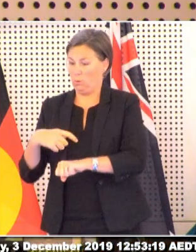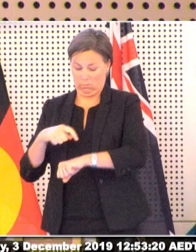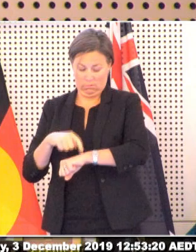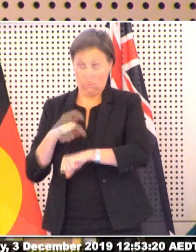1.00.